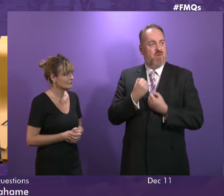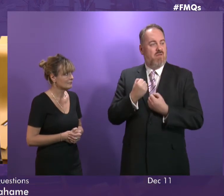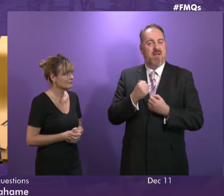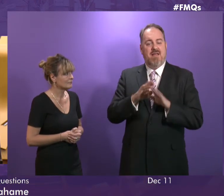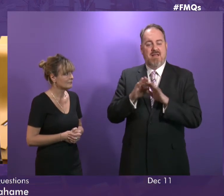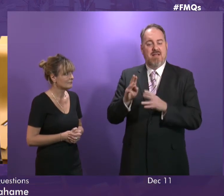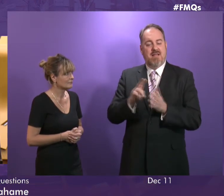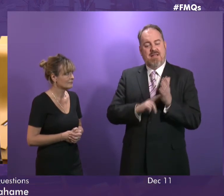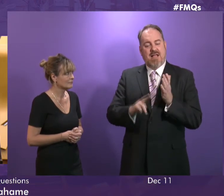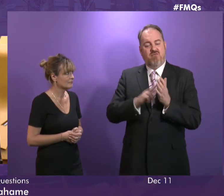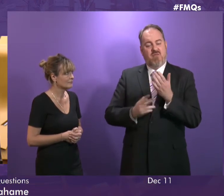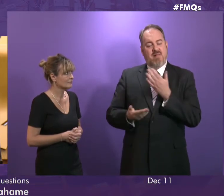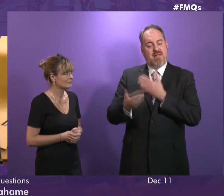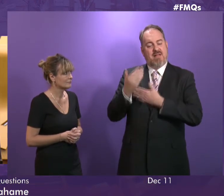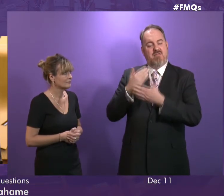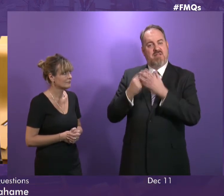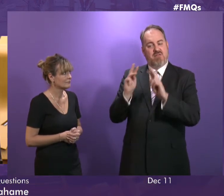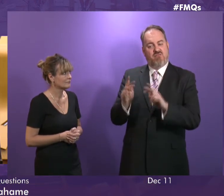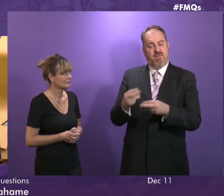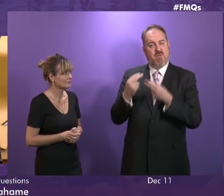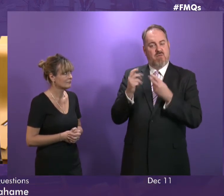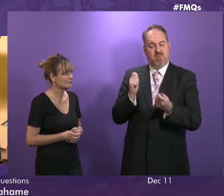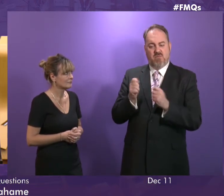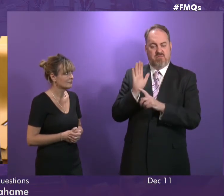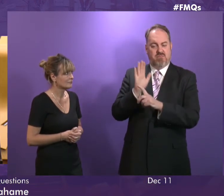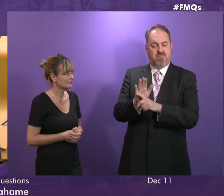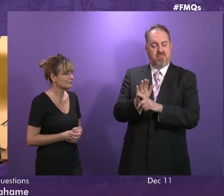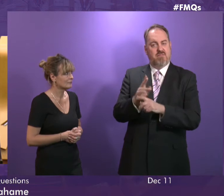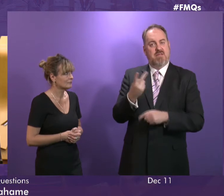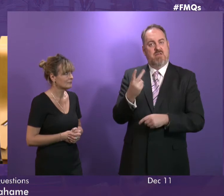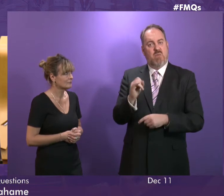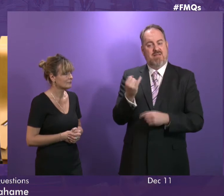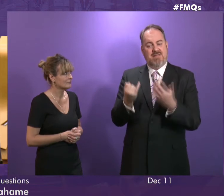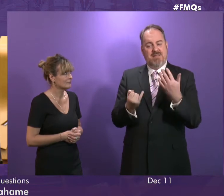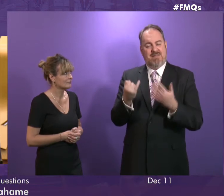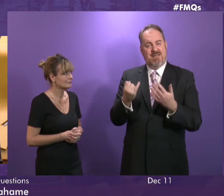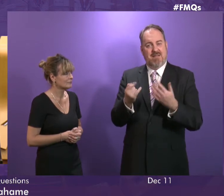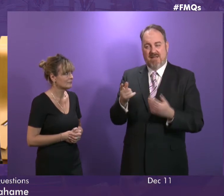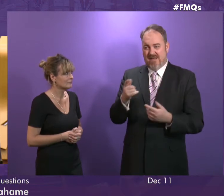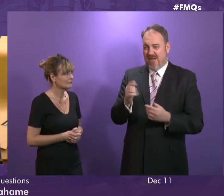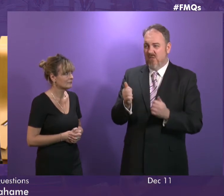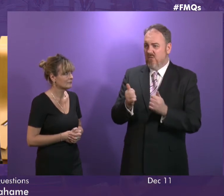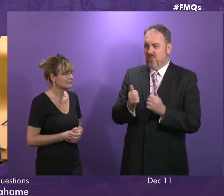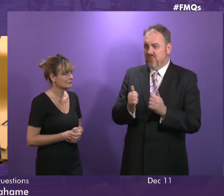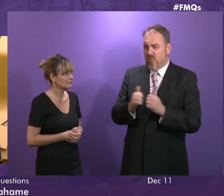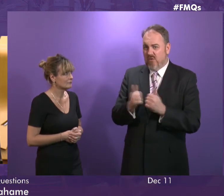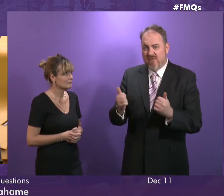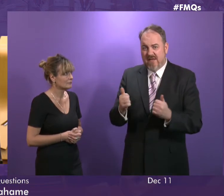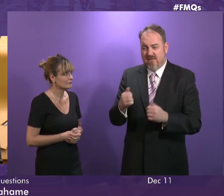use of snares in 2016, if the First Minister cannot agree to an outright ban, will she